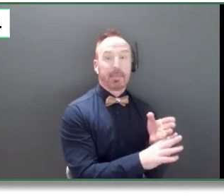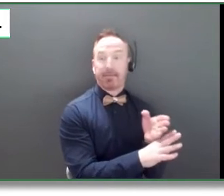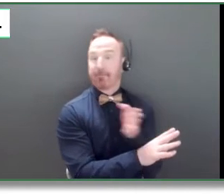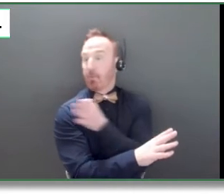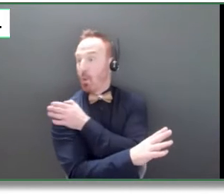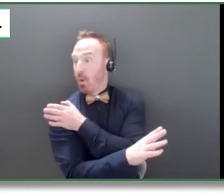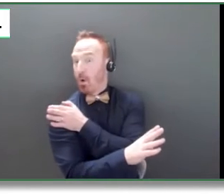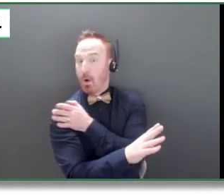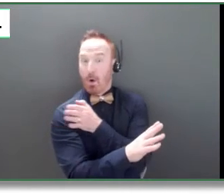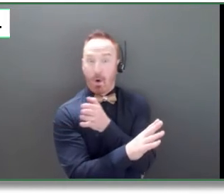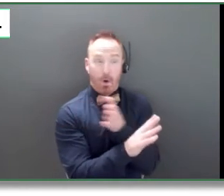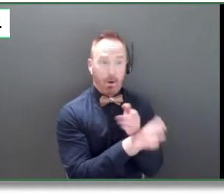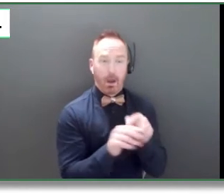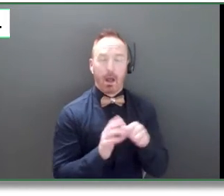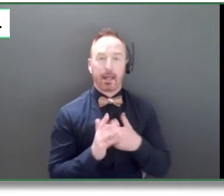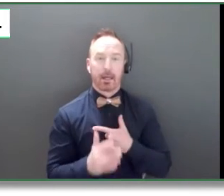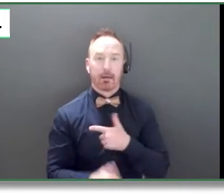that